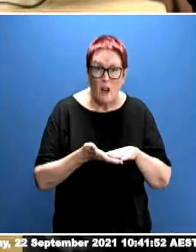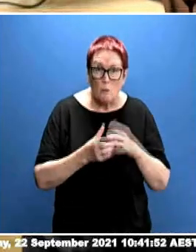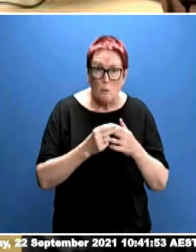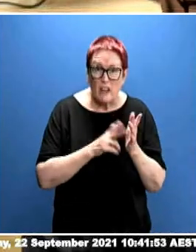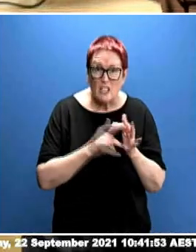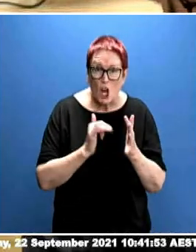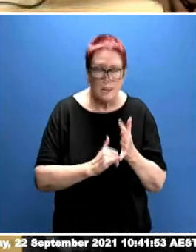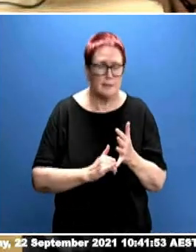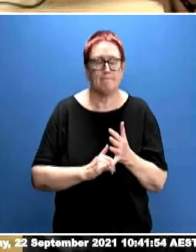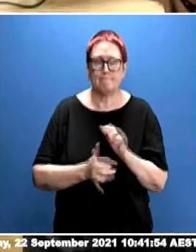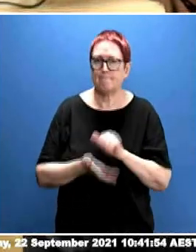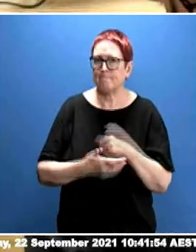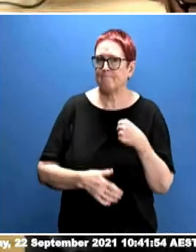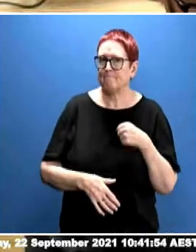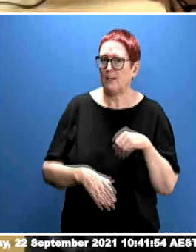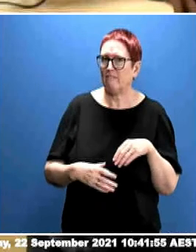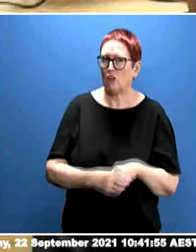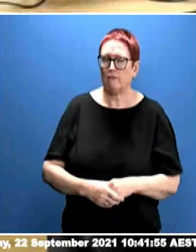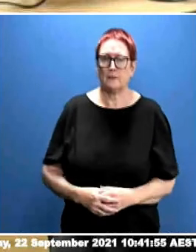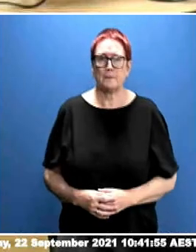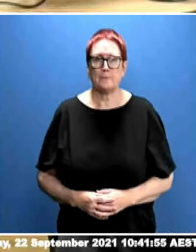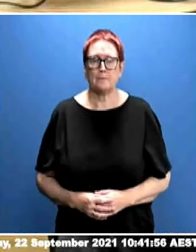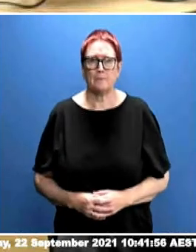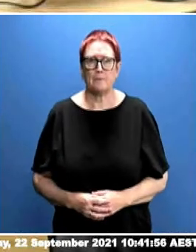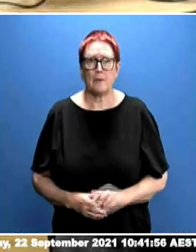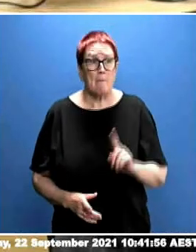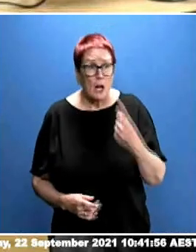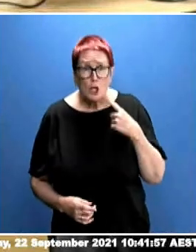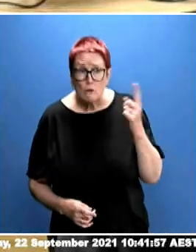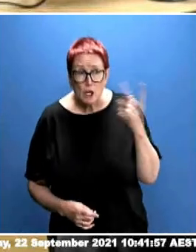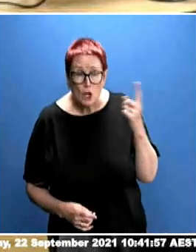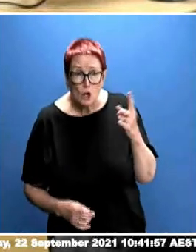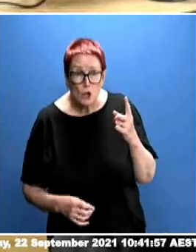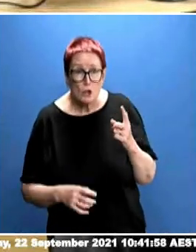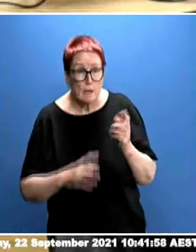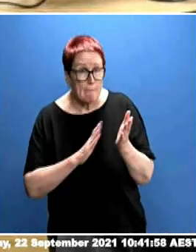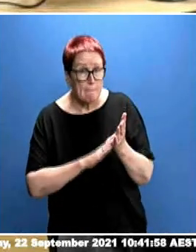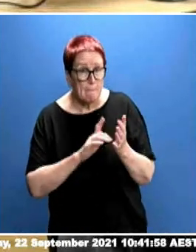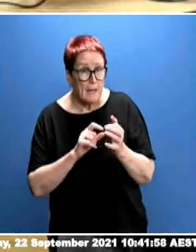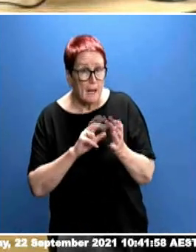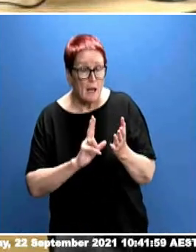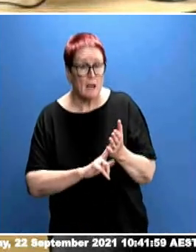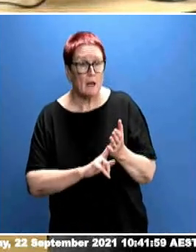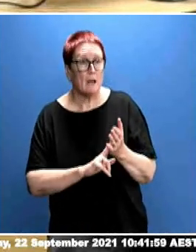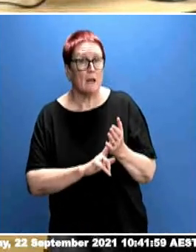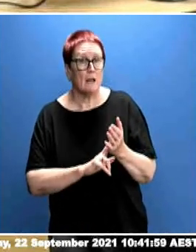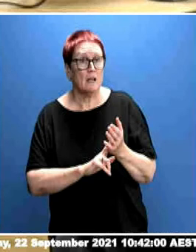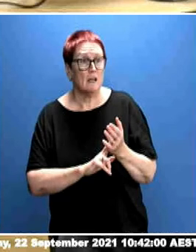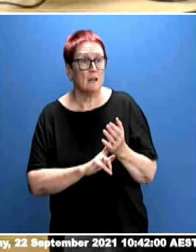No, I haven't. But you've since learnt that she has, in documentation,